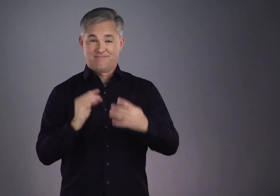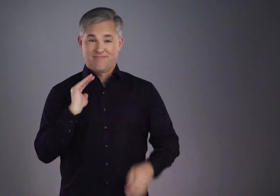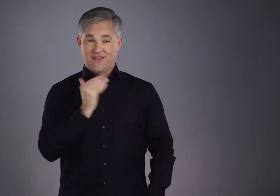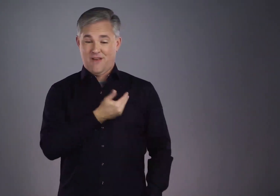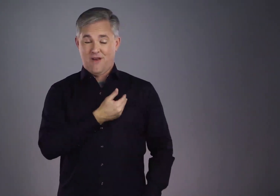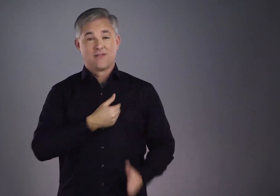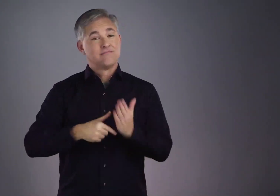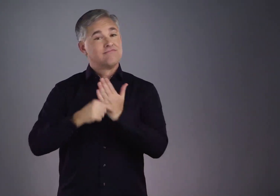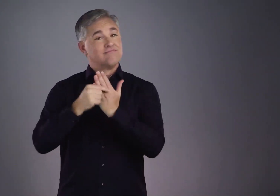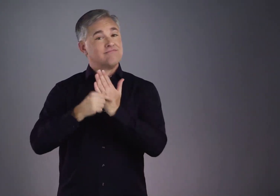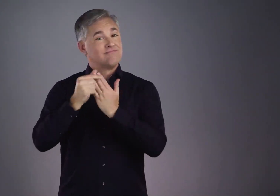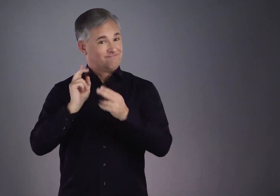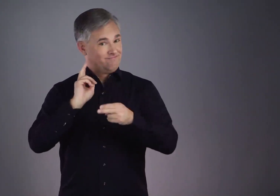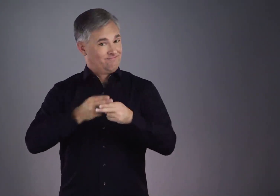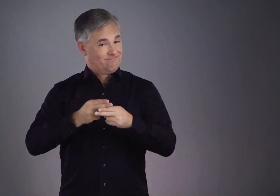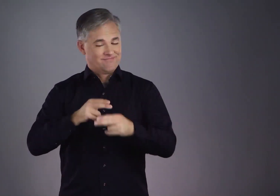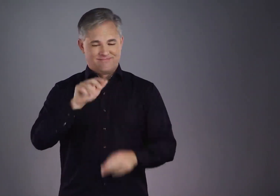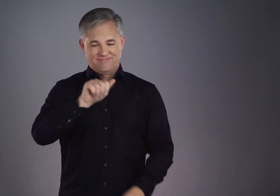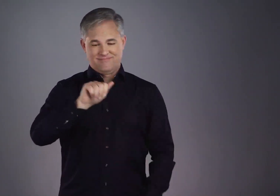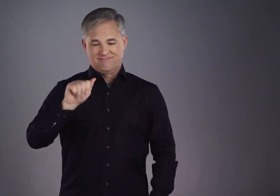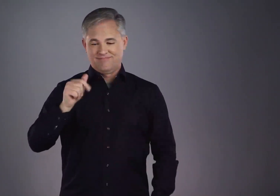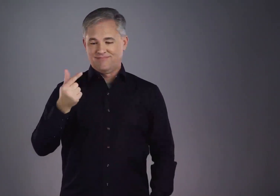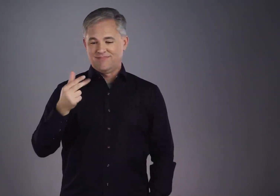They derive no real authority from their titles;